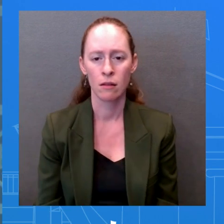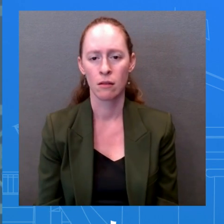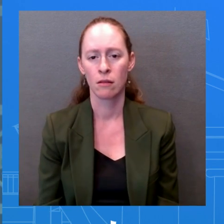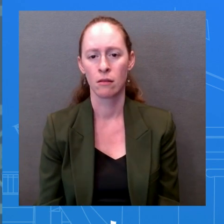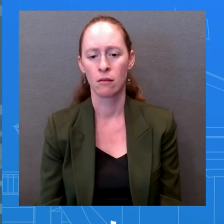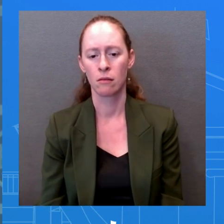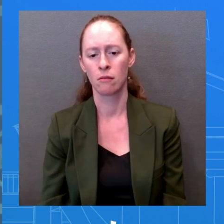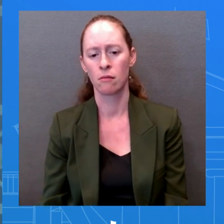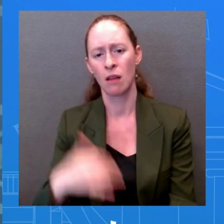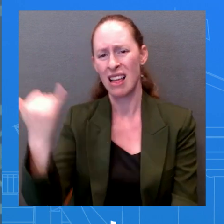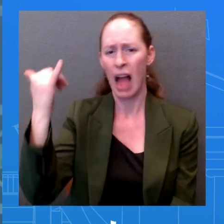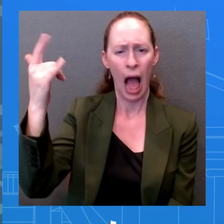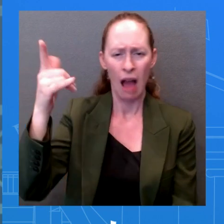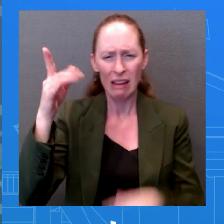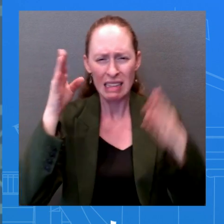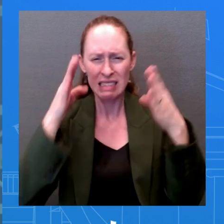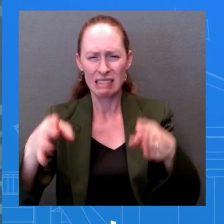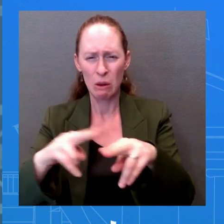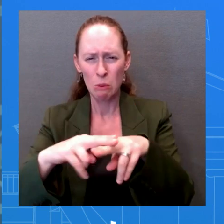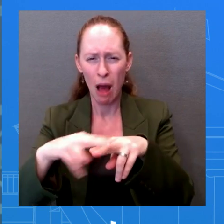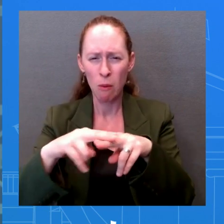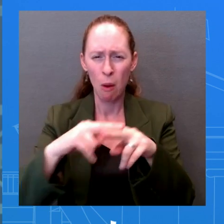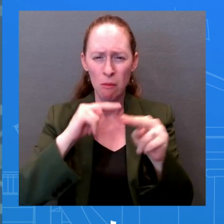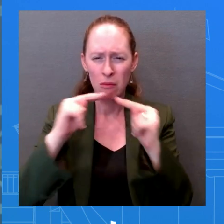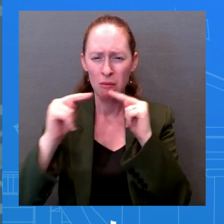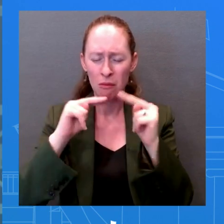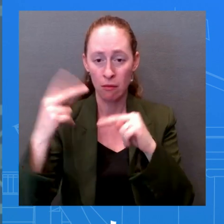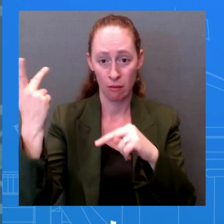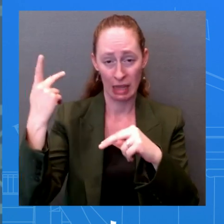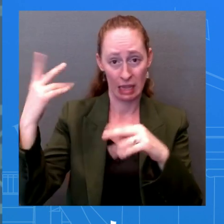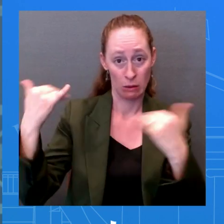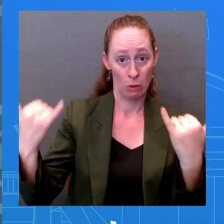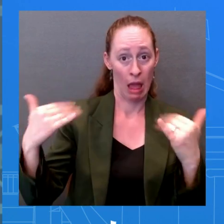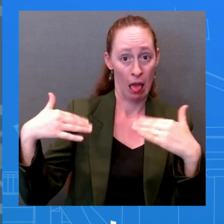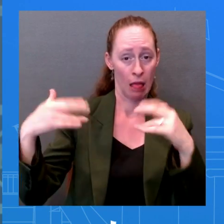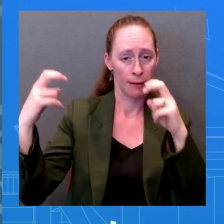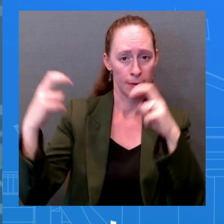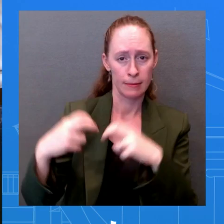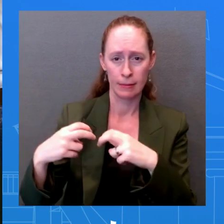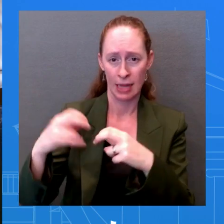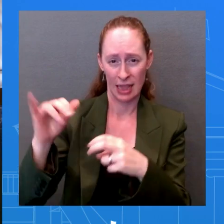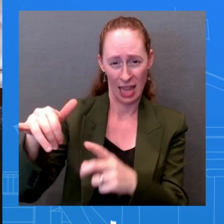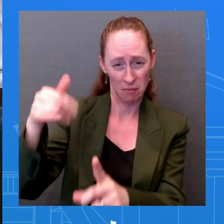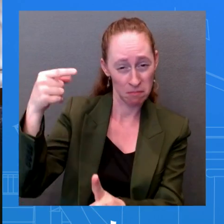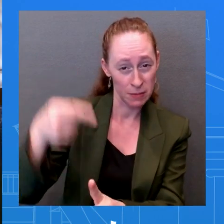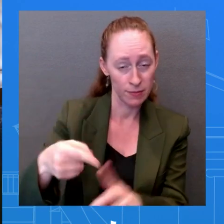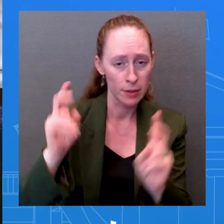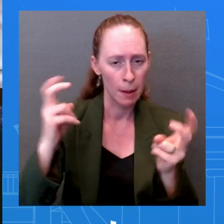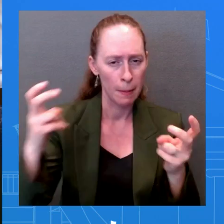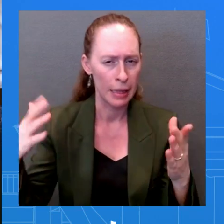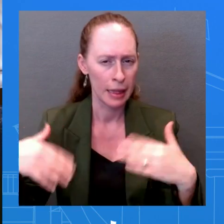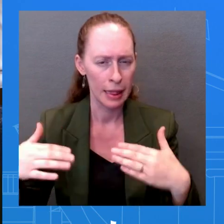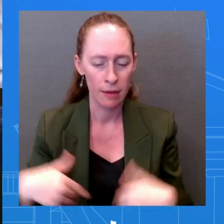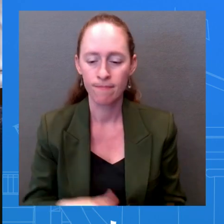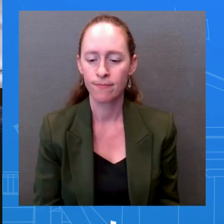So, I've not had a direct conversation about this specifically. The Press: And these meetings tomorrow with the families of Paul Whelan and Brittney Griner --